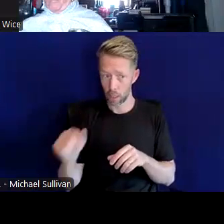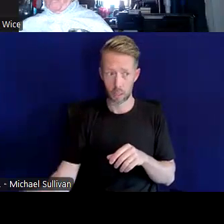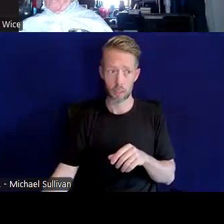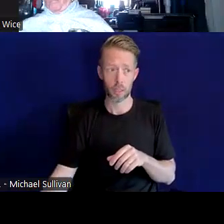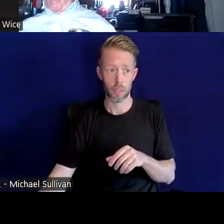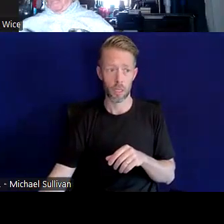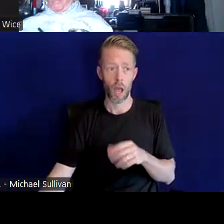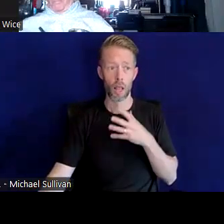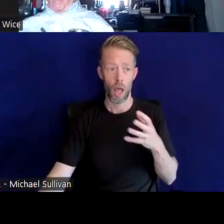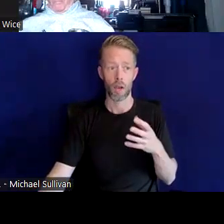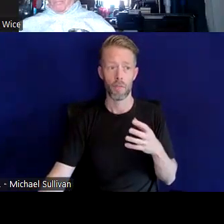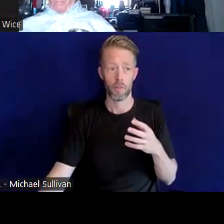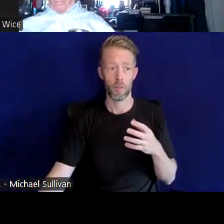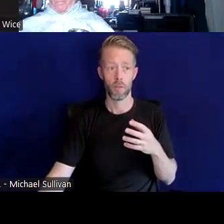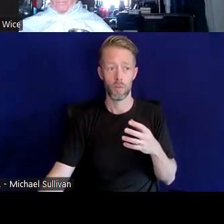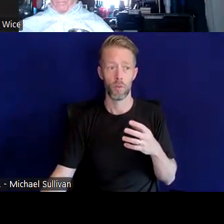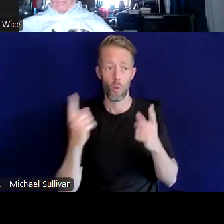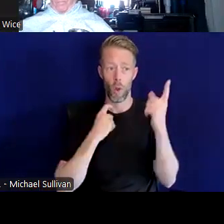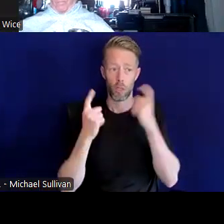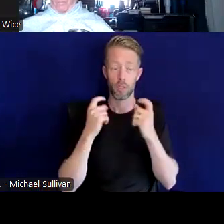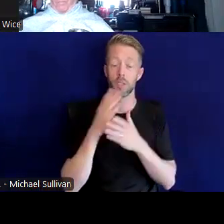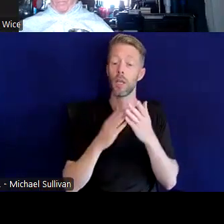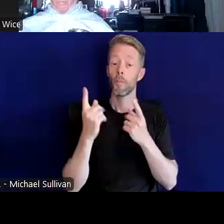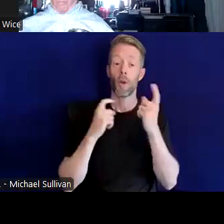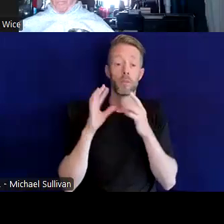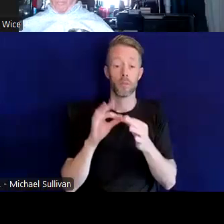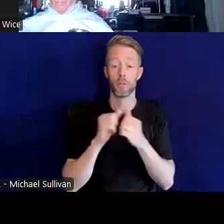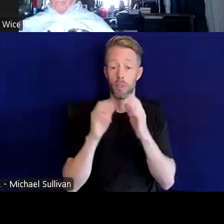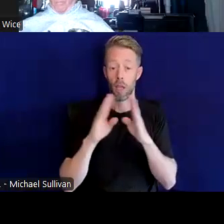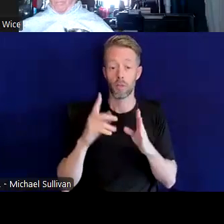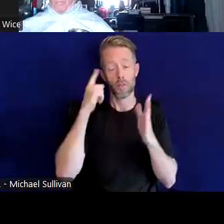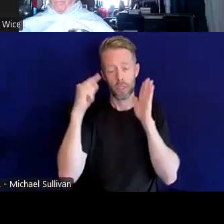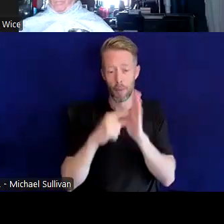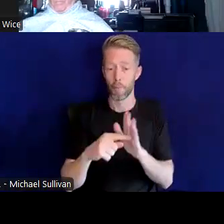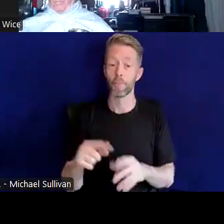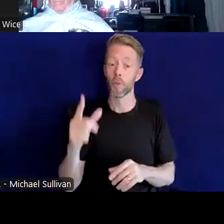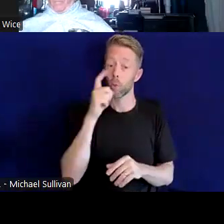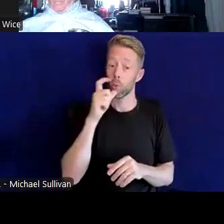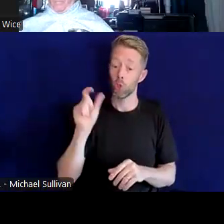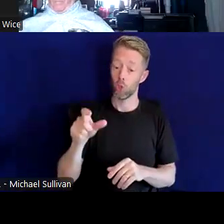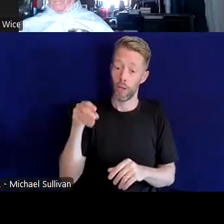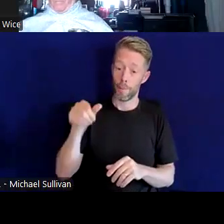. Some of the questions I get relate to housing, for example, who should pay for a ramp once